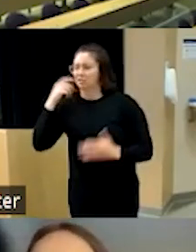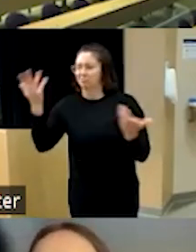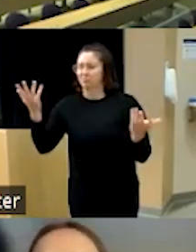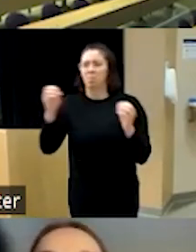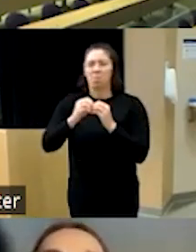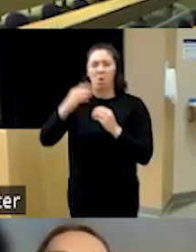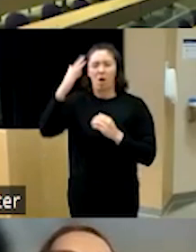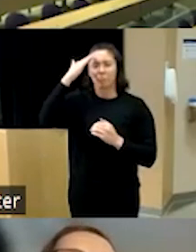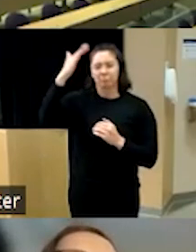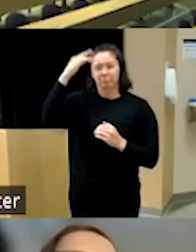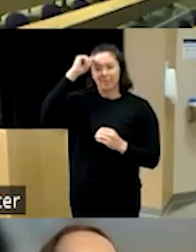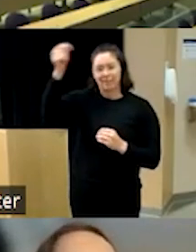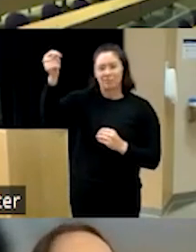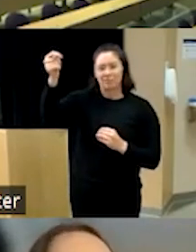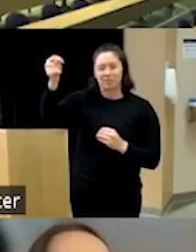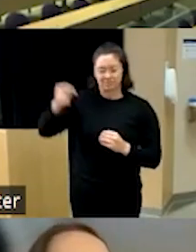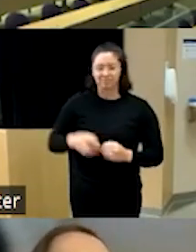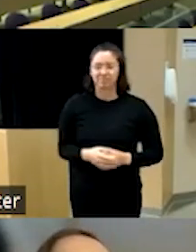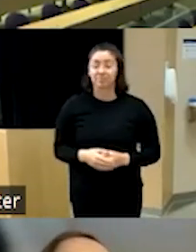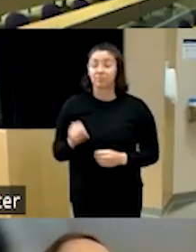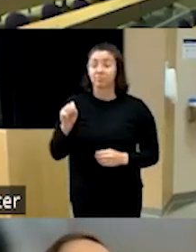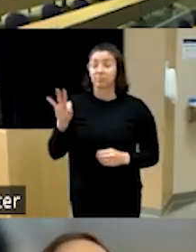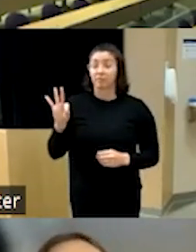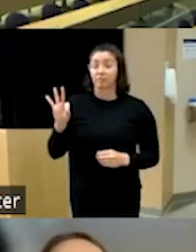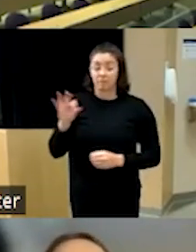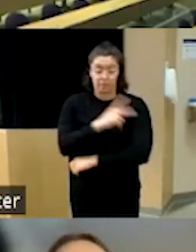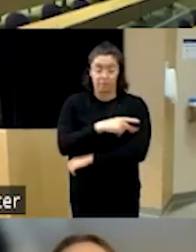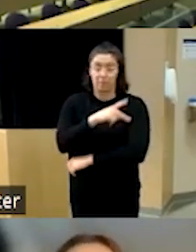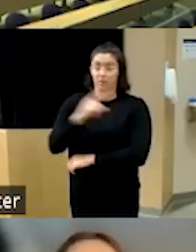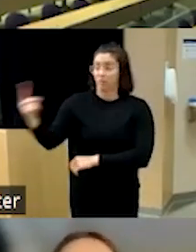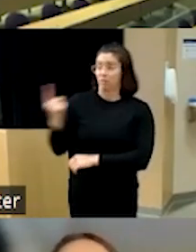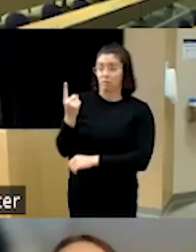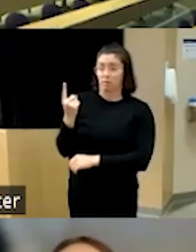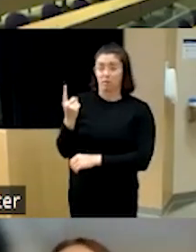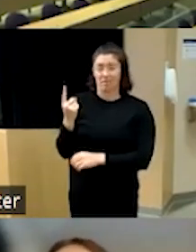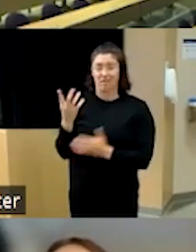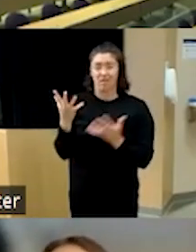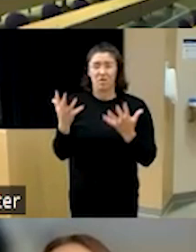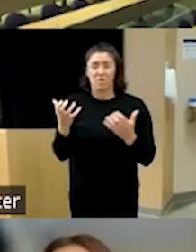if patients come with a higher dose if they want to get rid of the opiates we actually do it